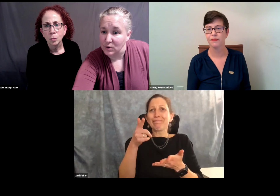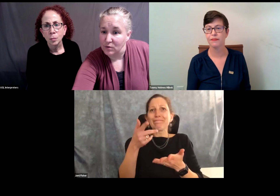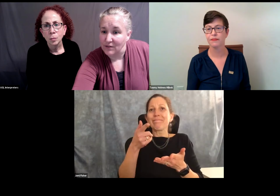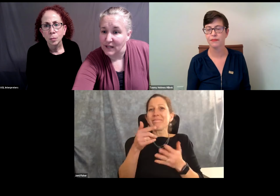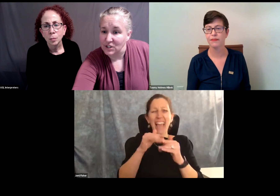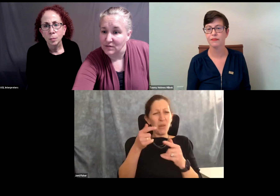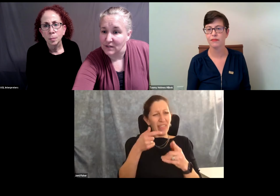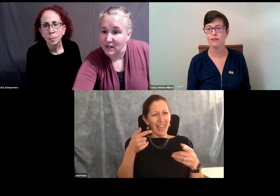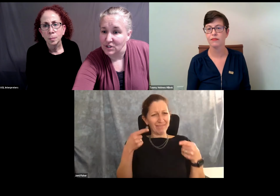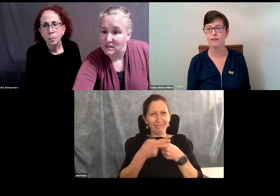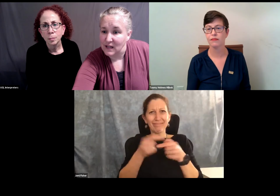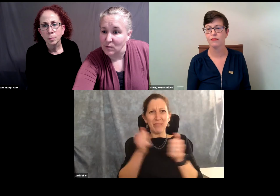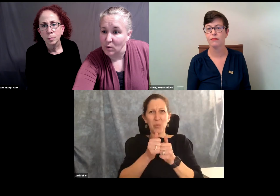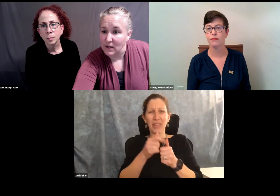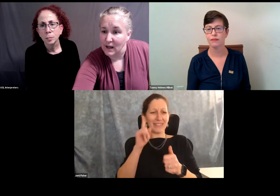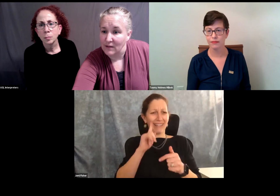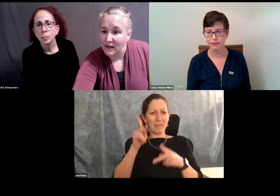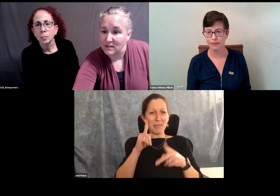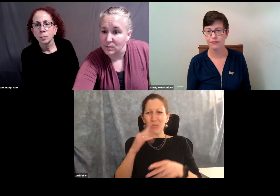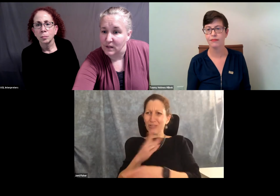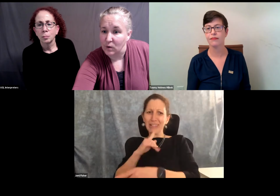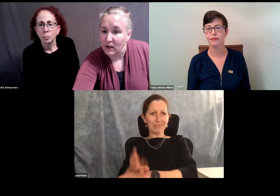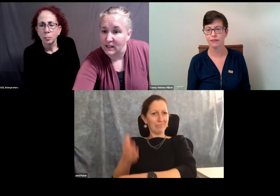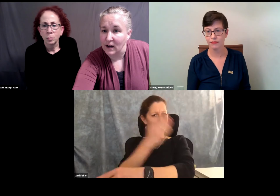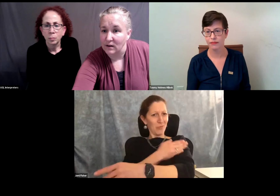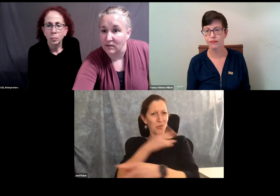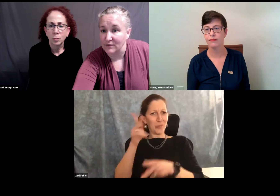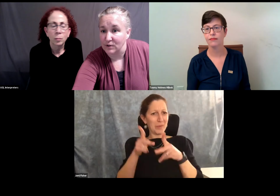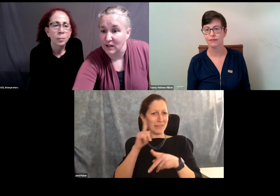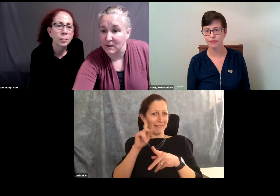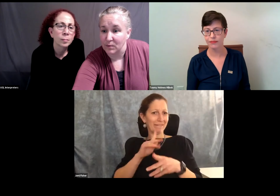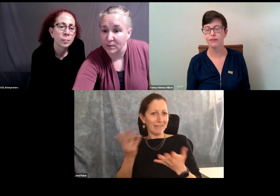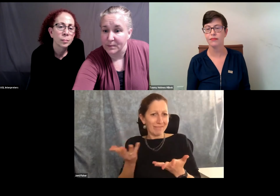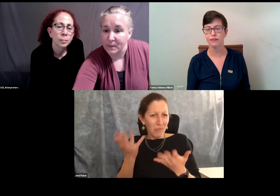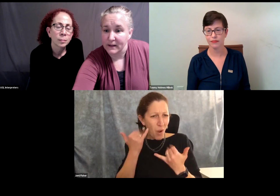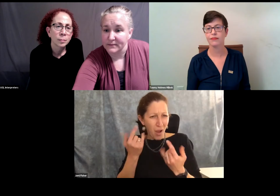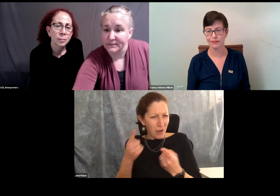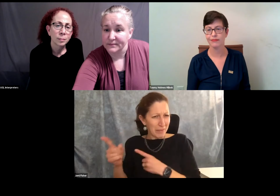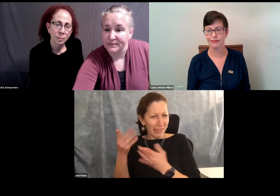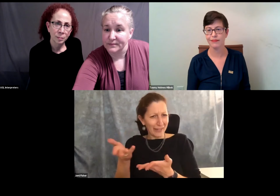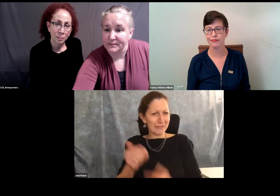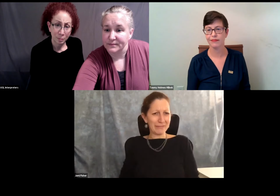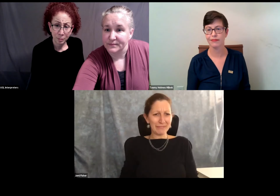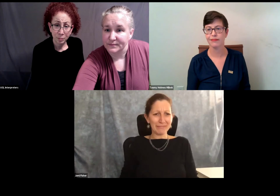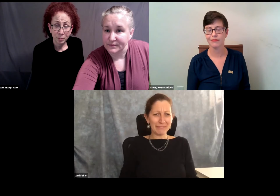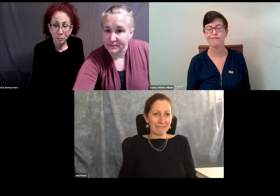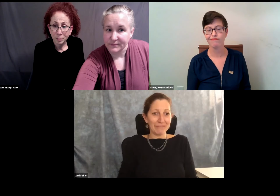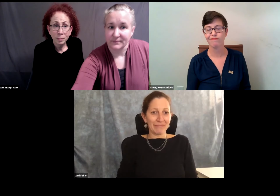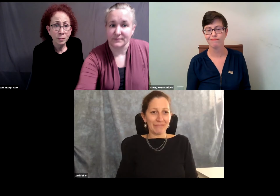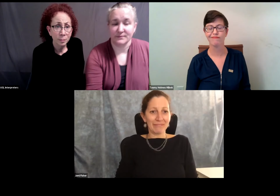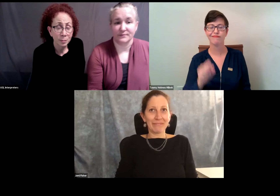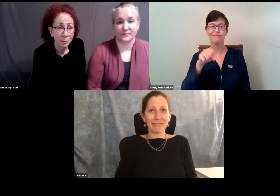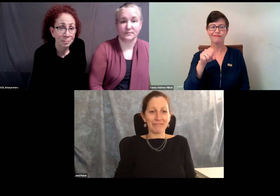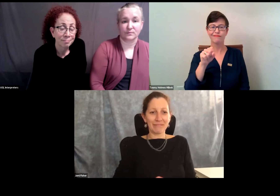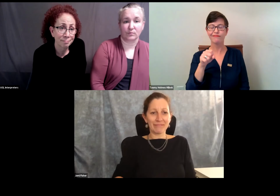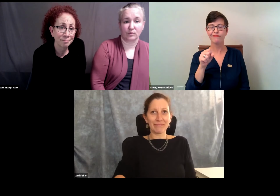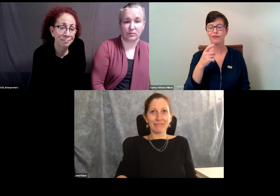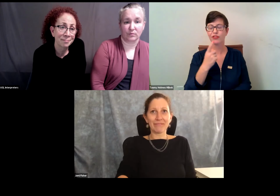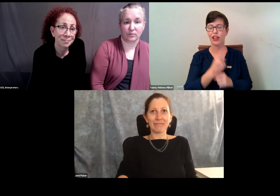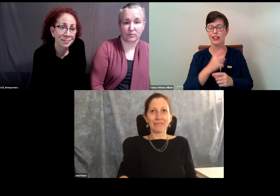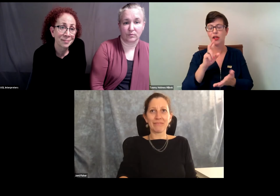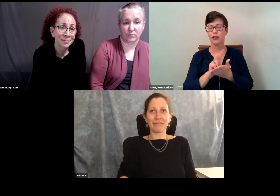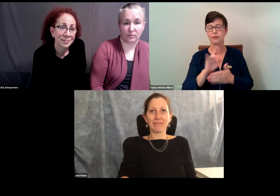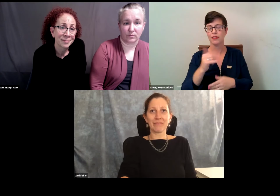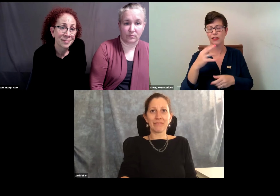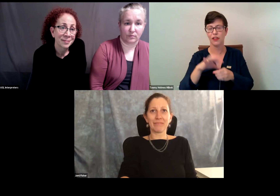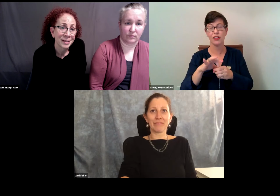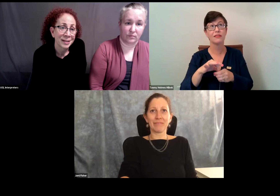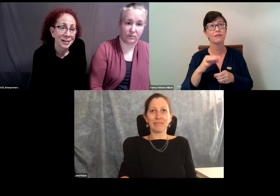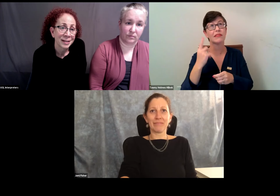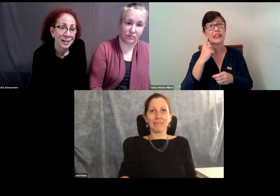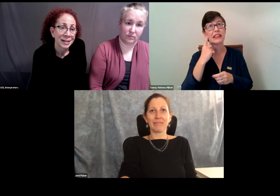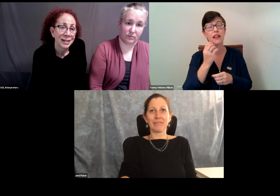the ratification of conventions and what would advance the quality of life for deaf people.